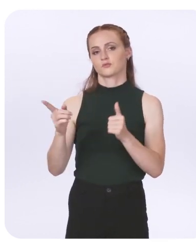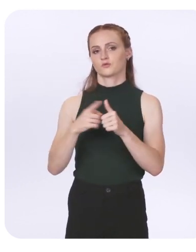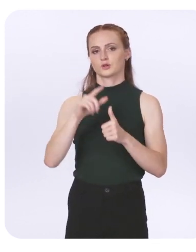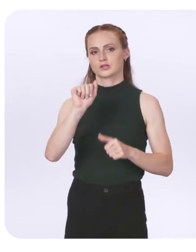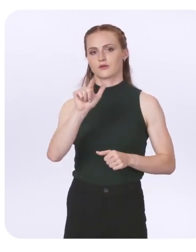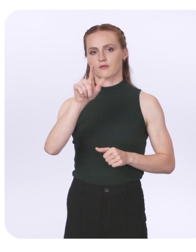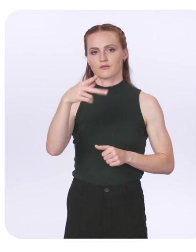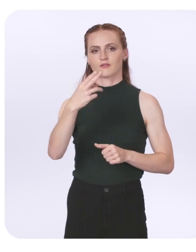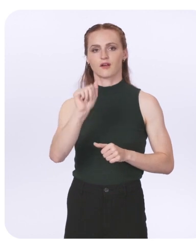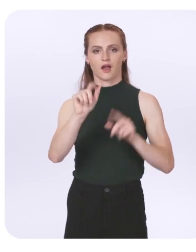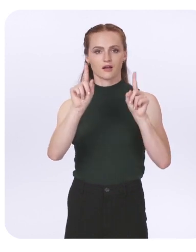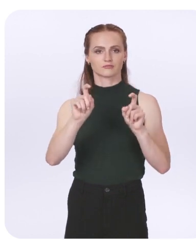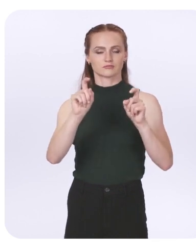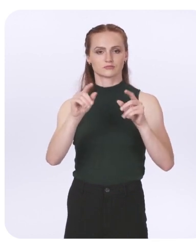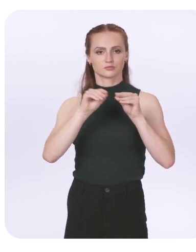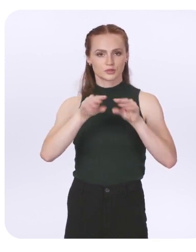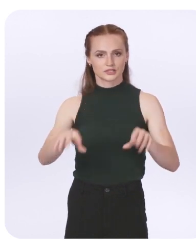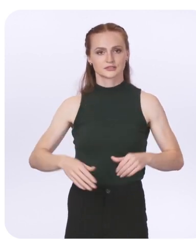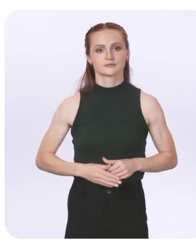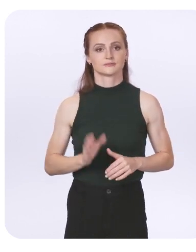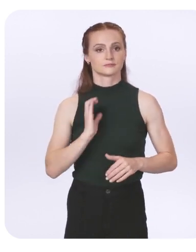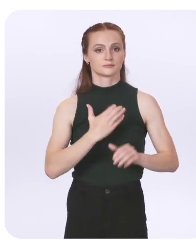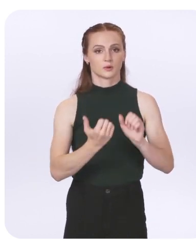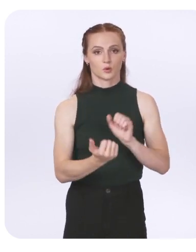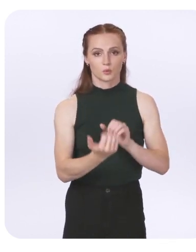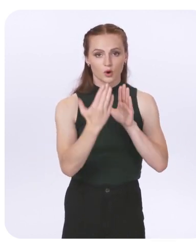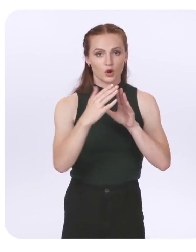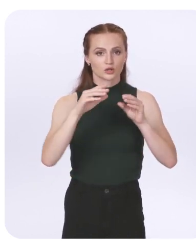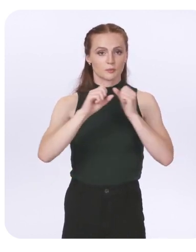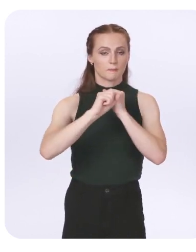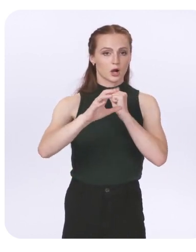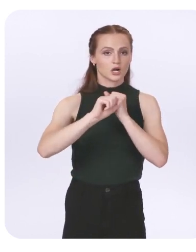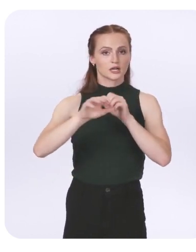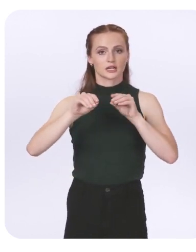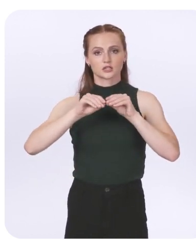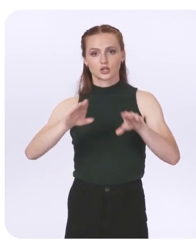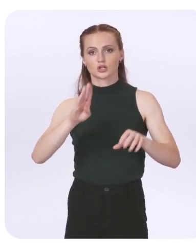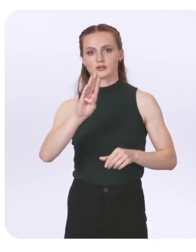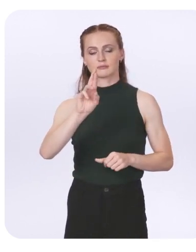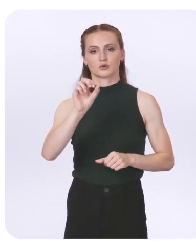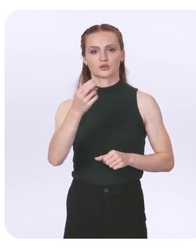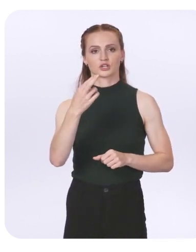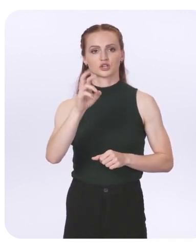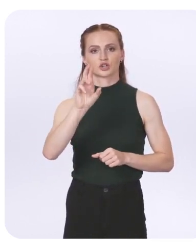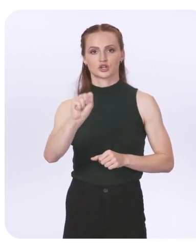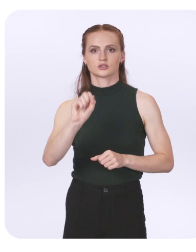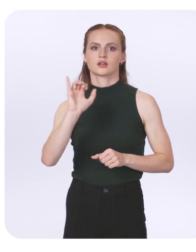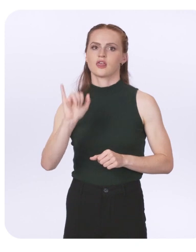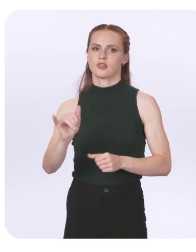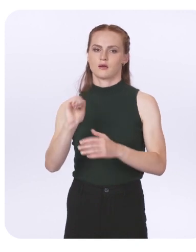Now our approach to marketing and actually launching Breachers was heavily informed by our experience from Hyper Dash.